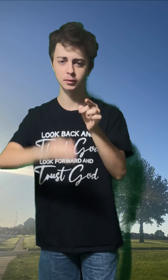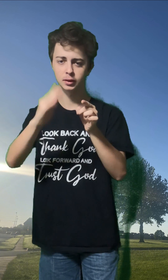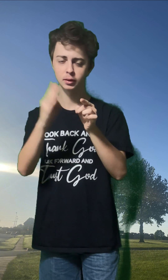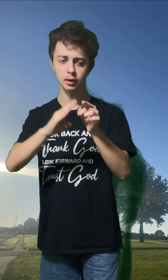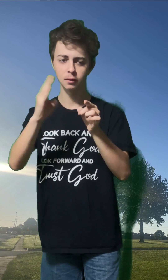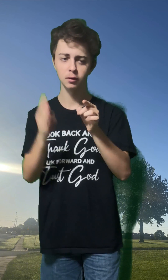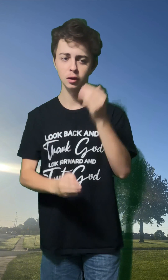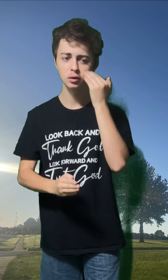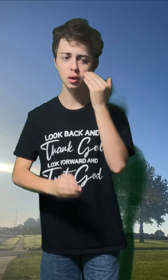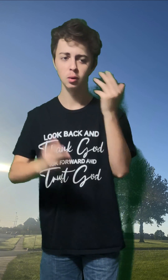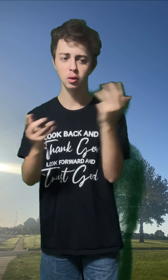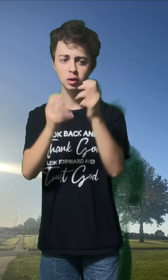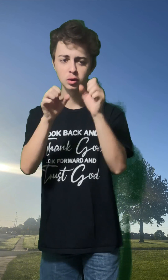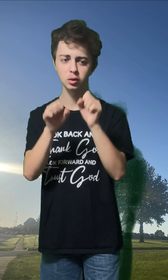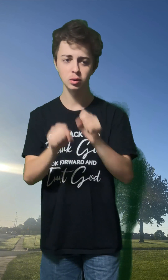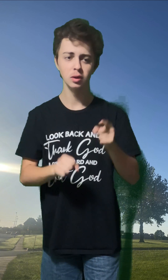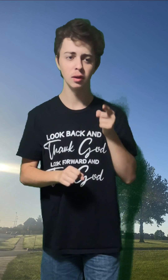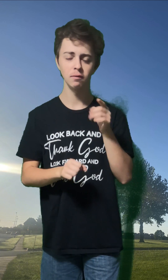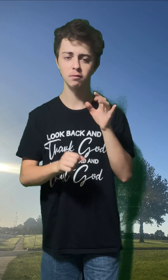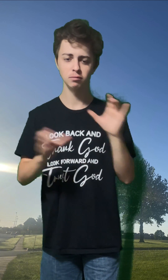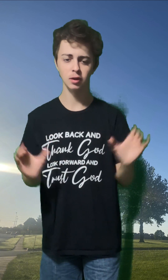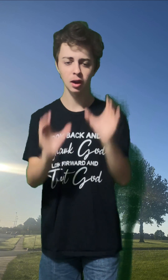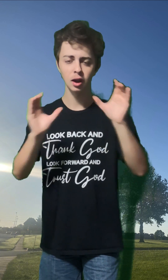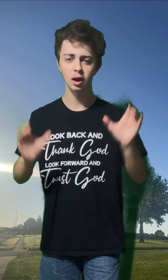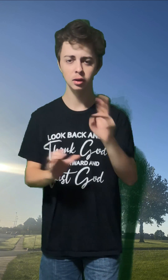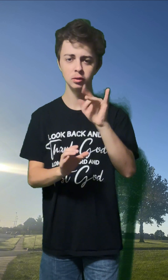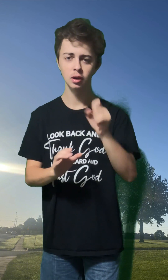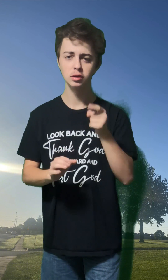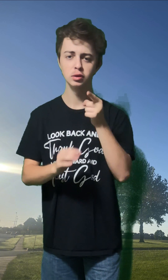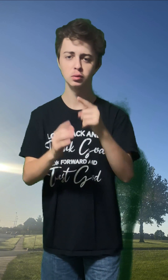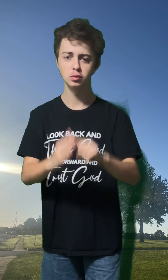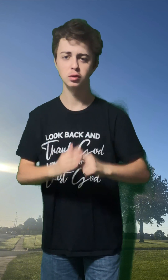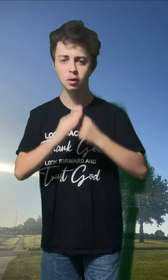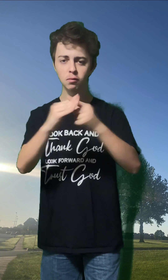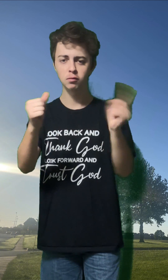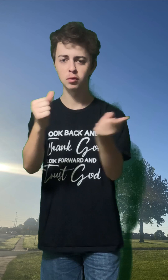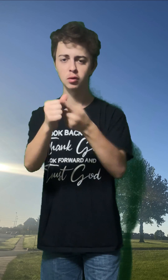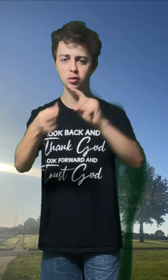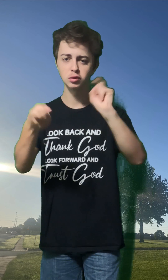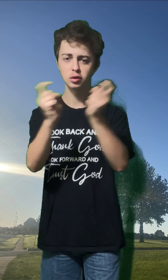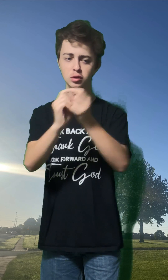You never know if you can fly Unless you jump first